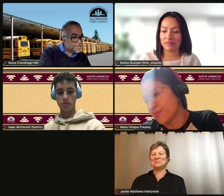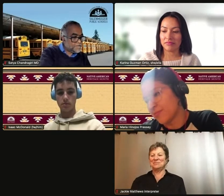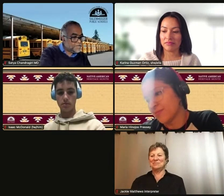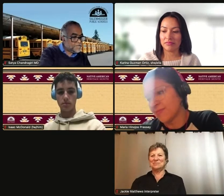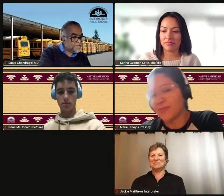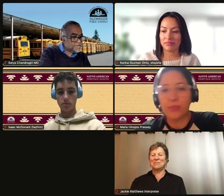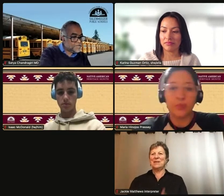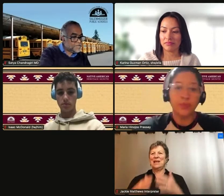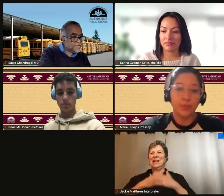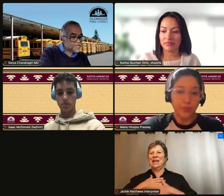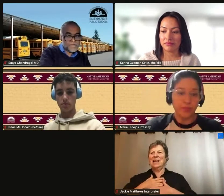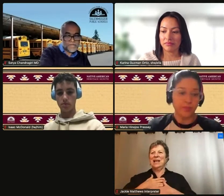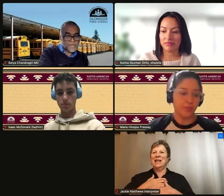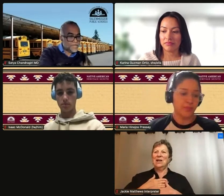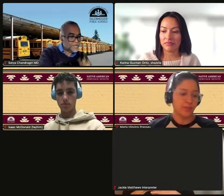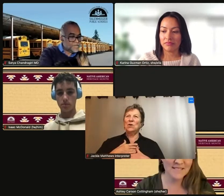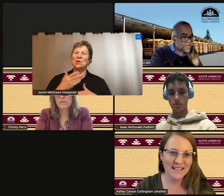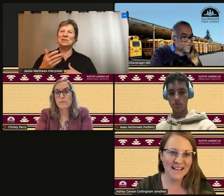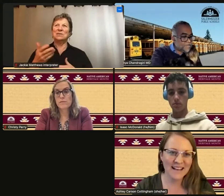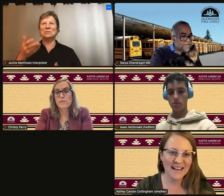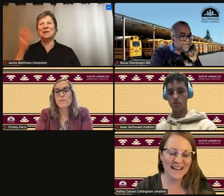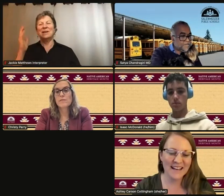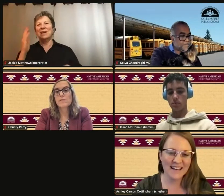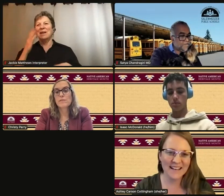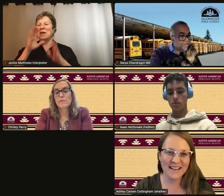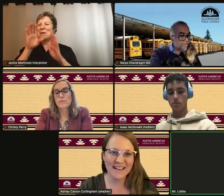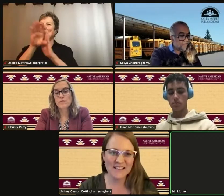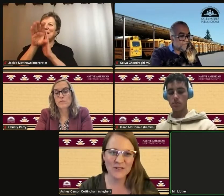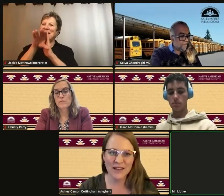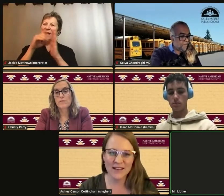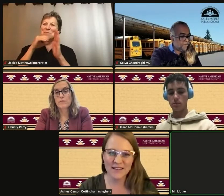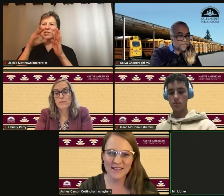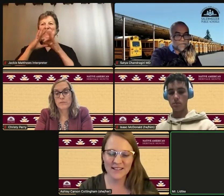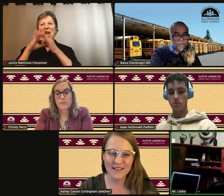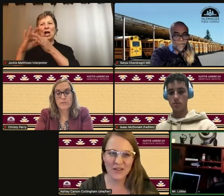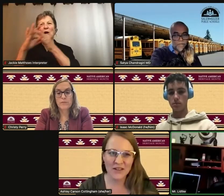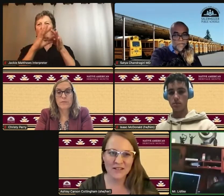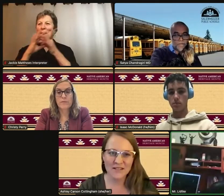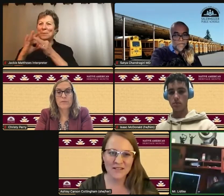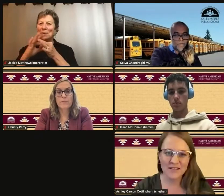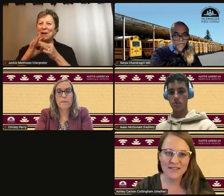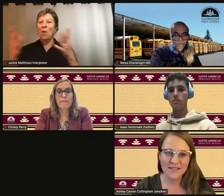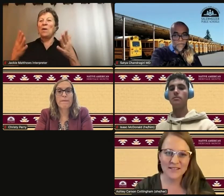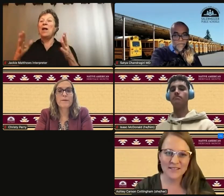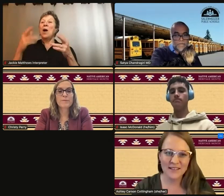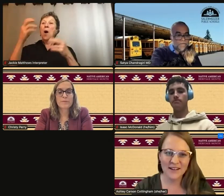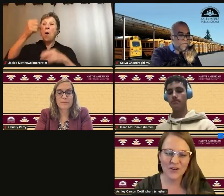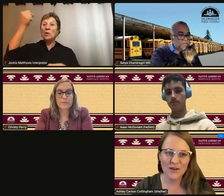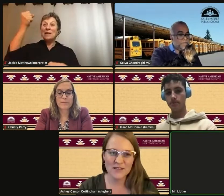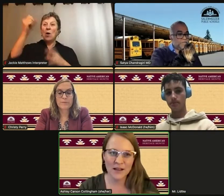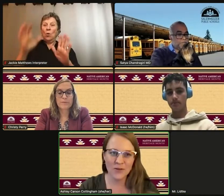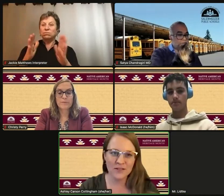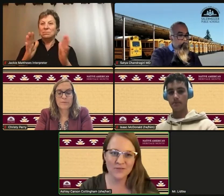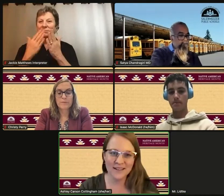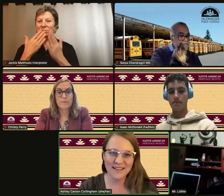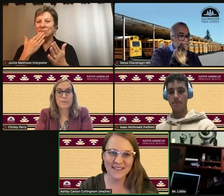YEAH.